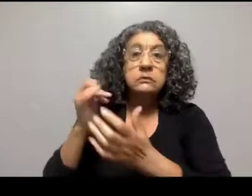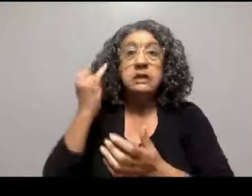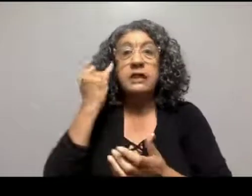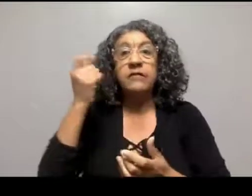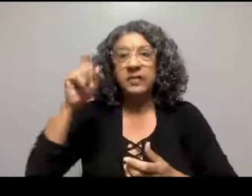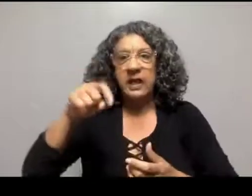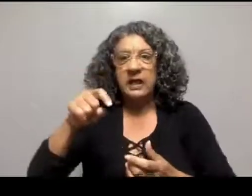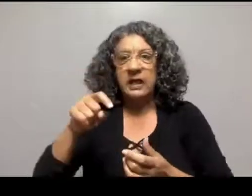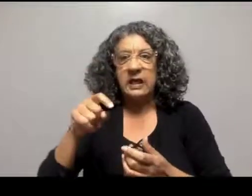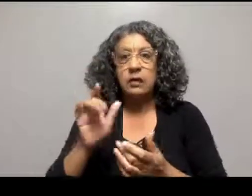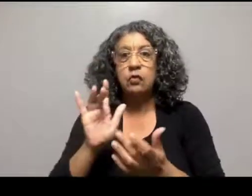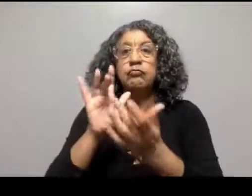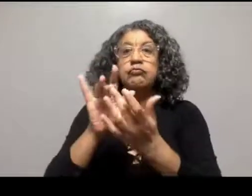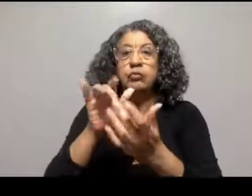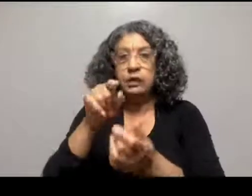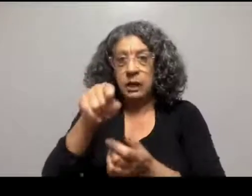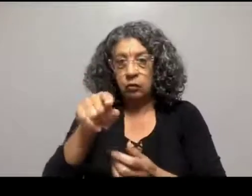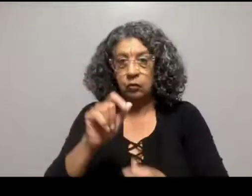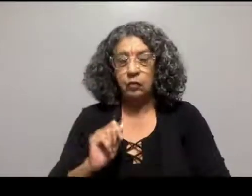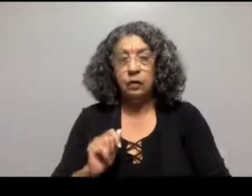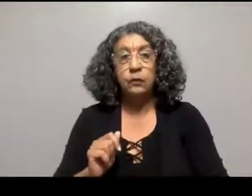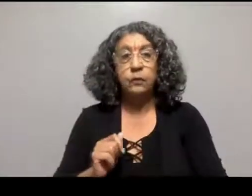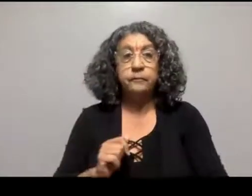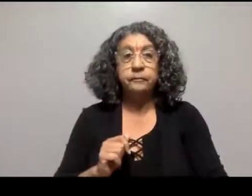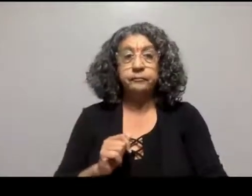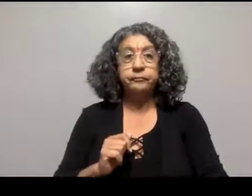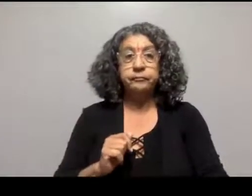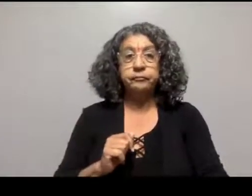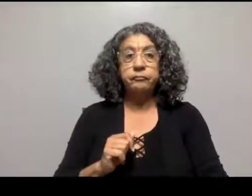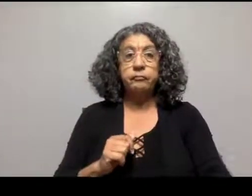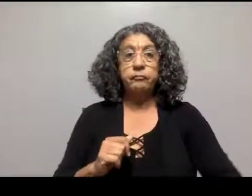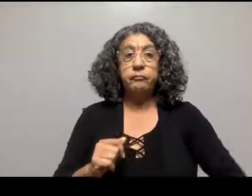then they can contact a family member maybe they can get in touch with you.